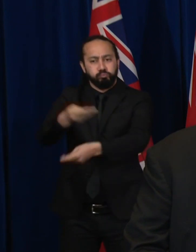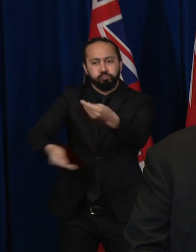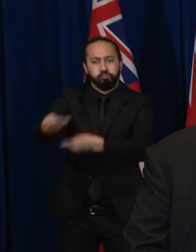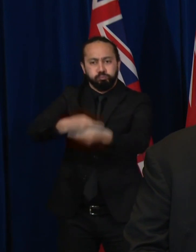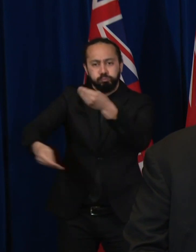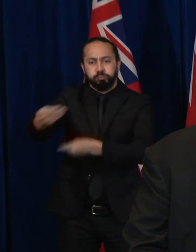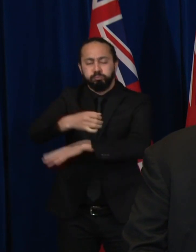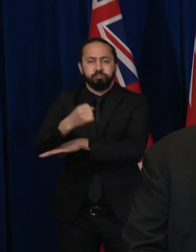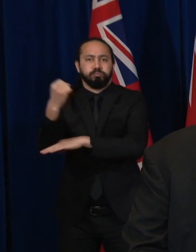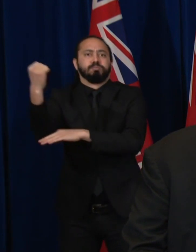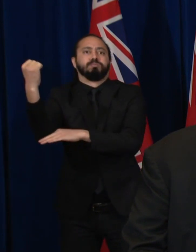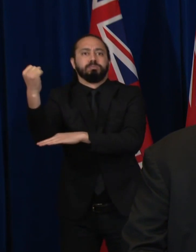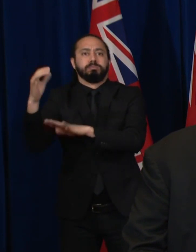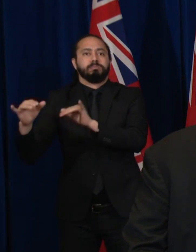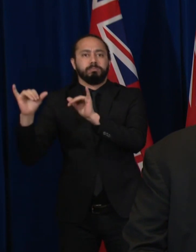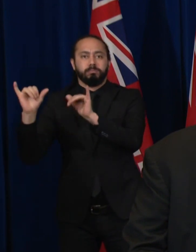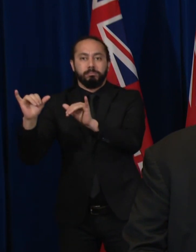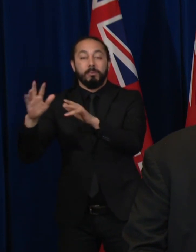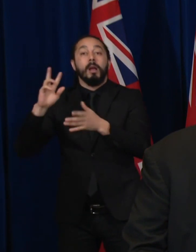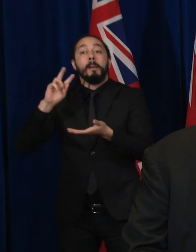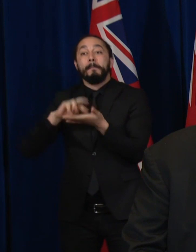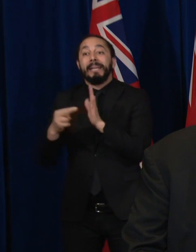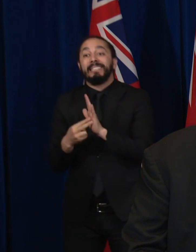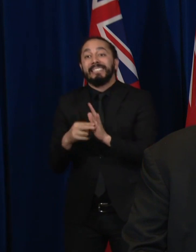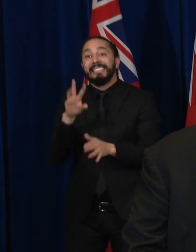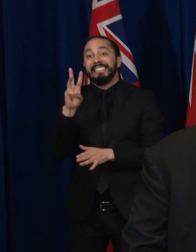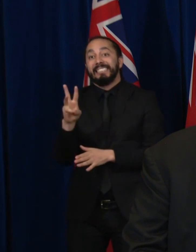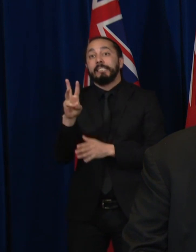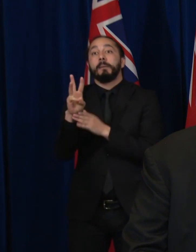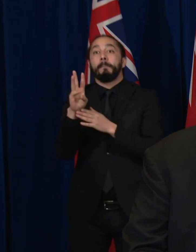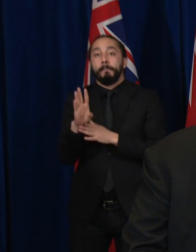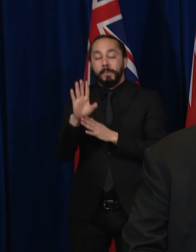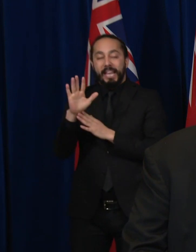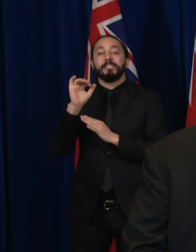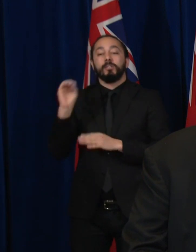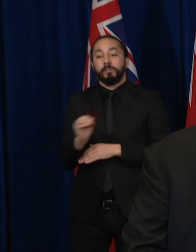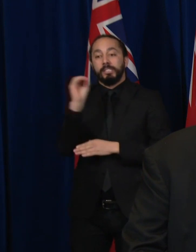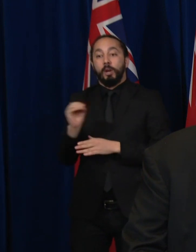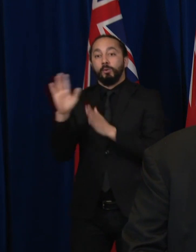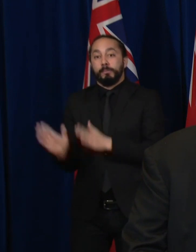we can not consecrate -- we can not hallow, this ground-- Action Plan 2020. That includes $6 billion in tax deferrals for The brave men, living and dead, who struggled here, businesses and another $1.9 billion